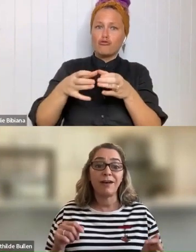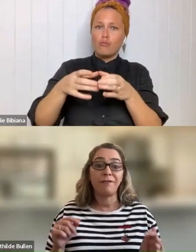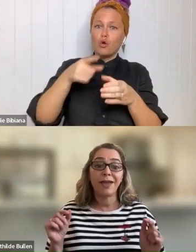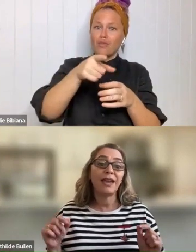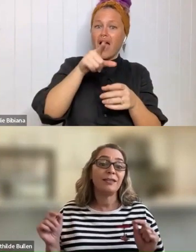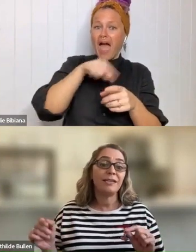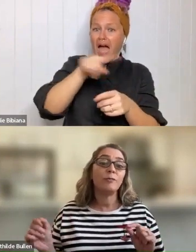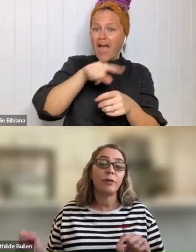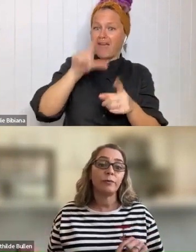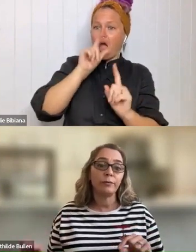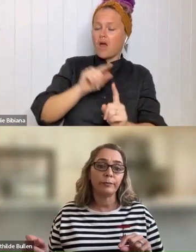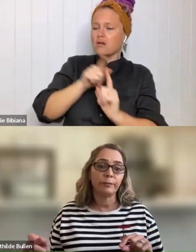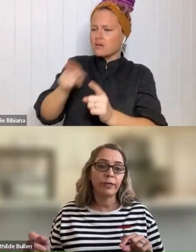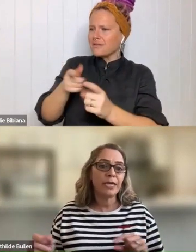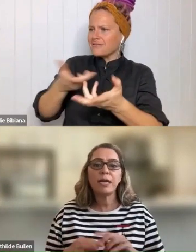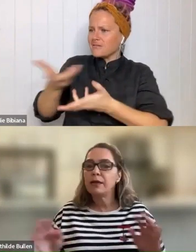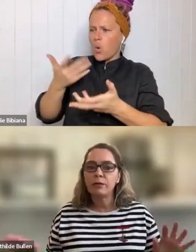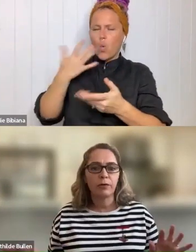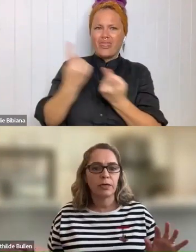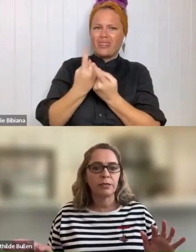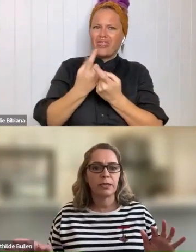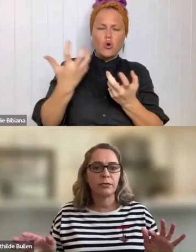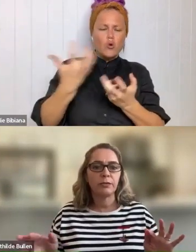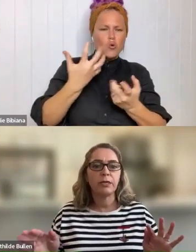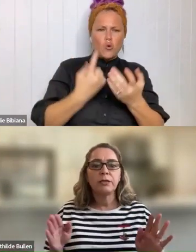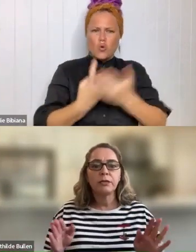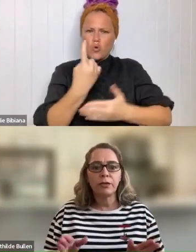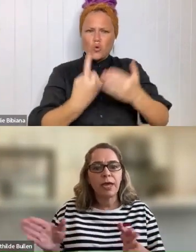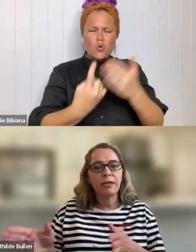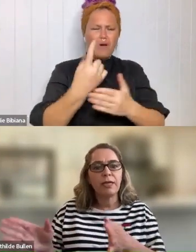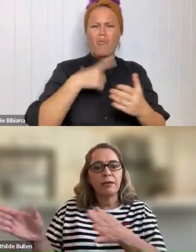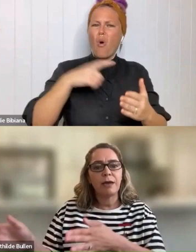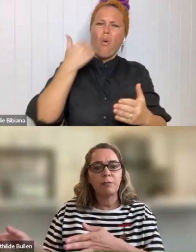tough, and it will in any organization. So they need that